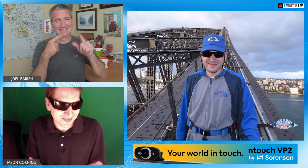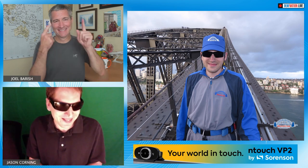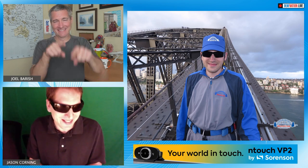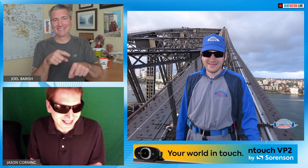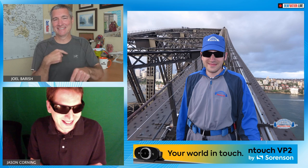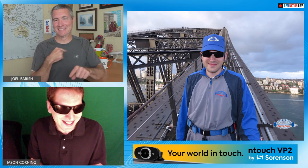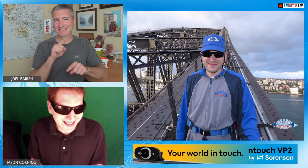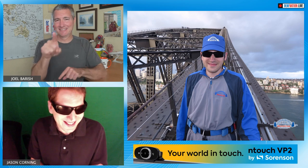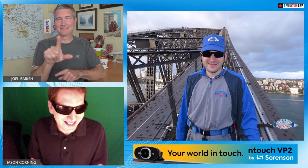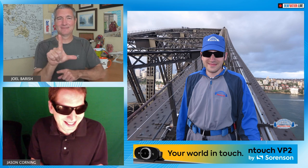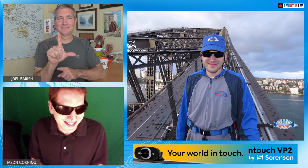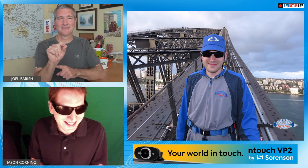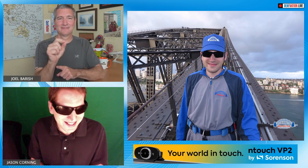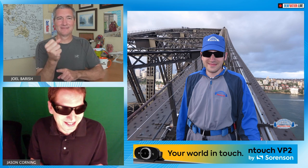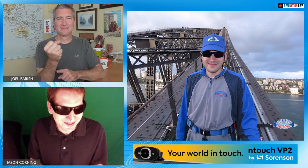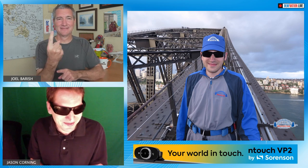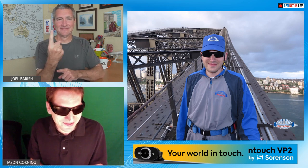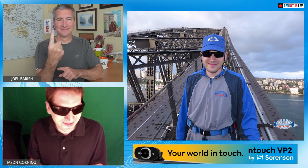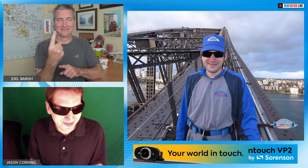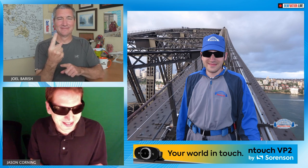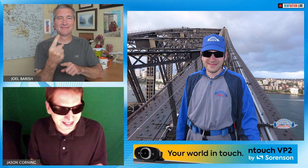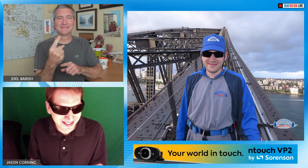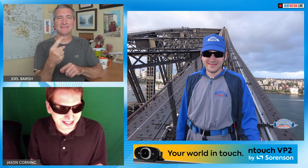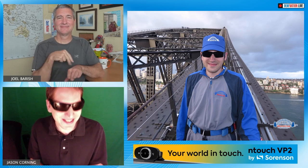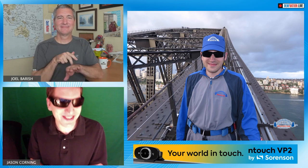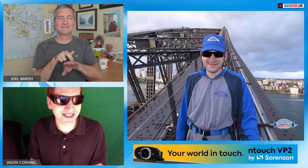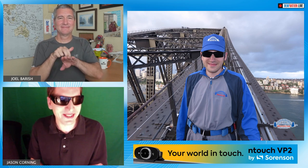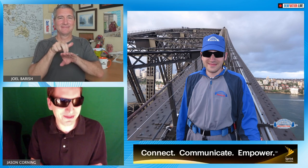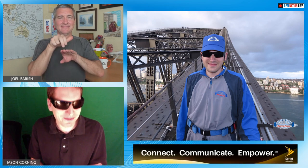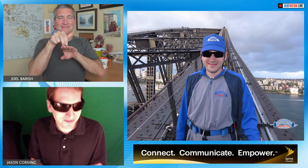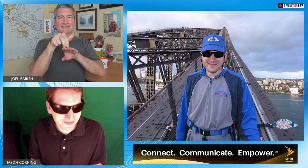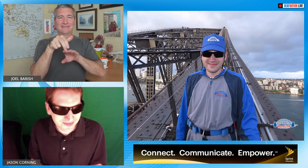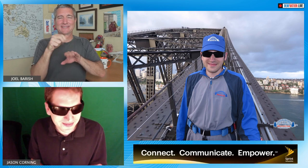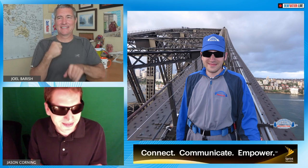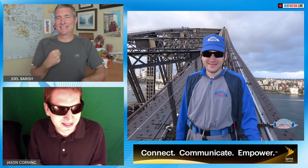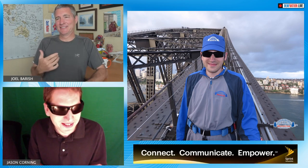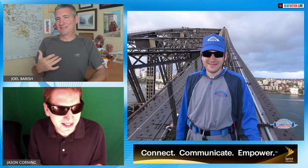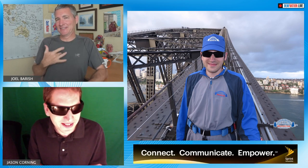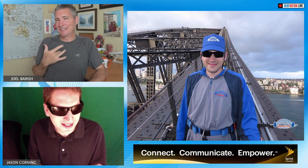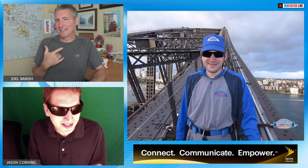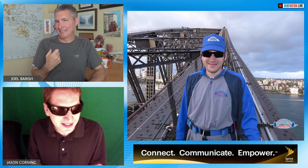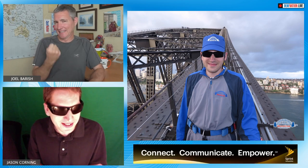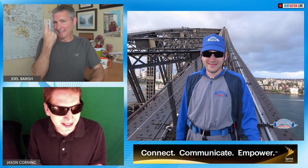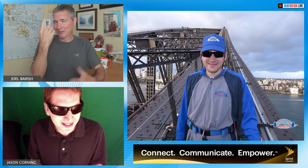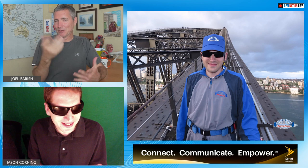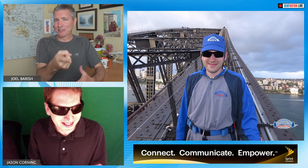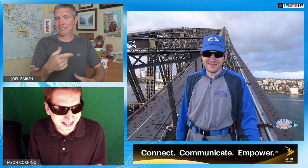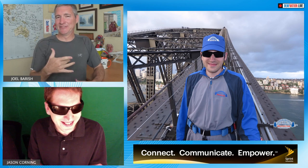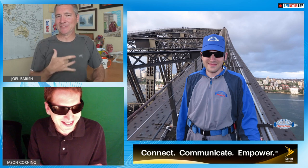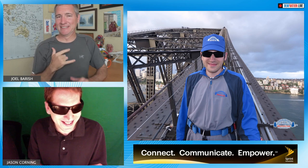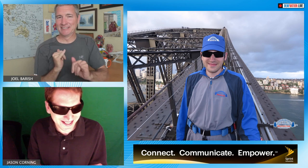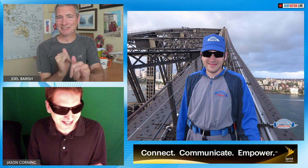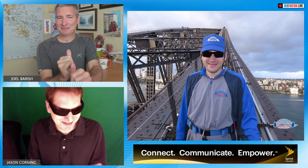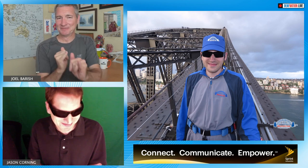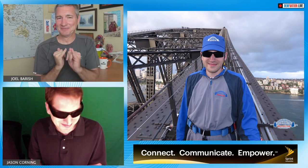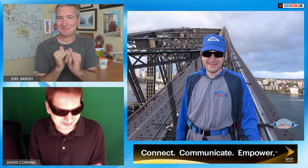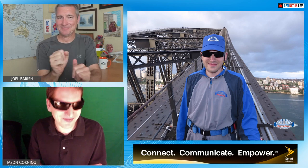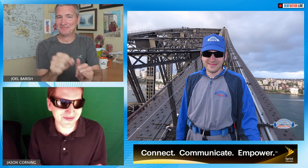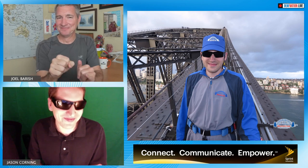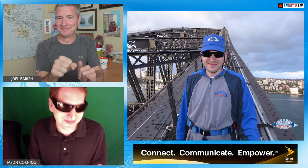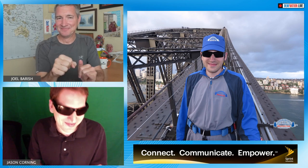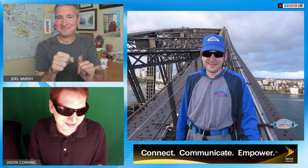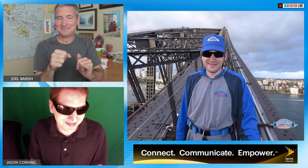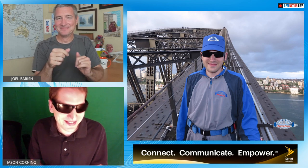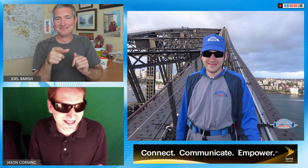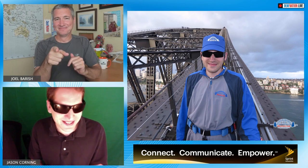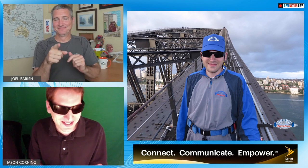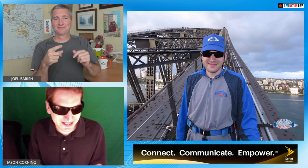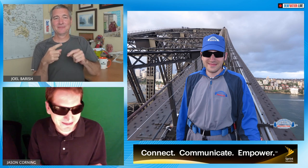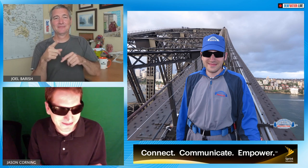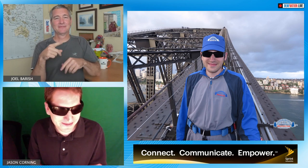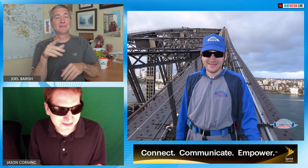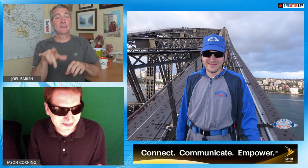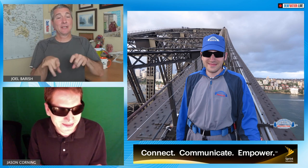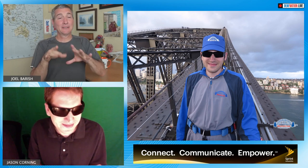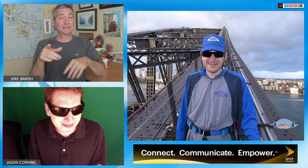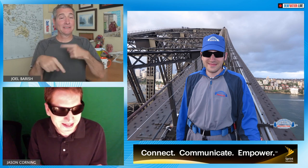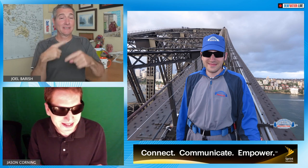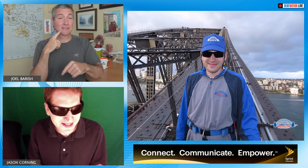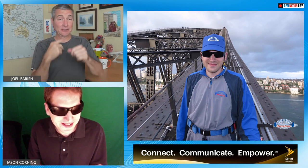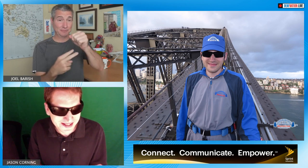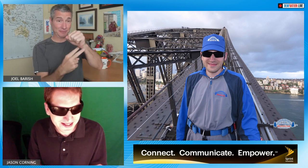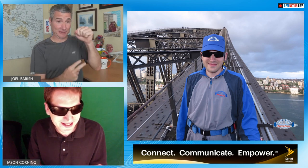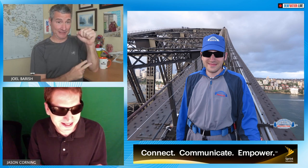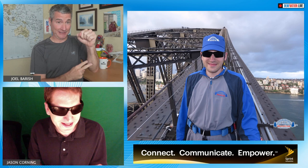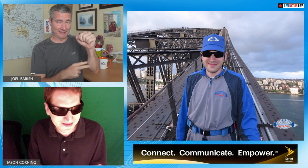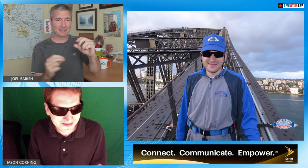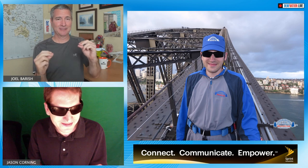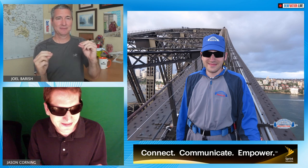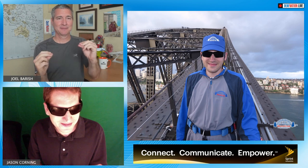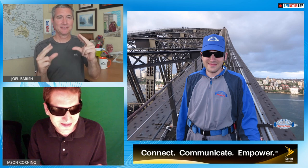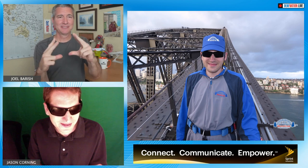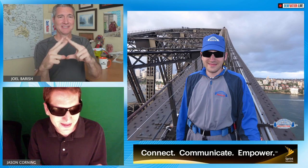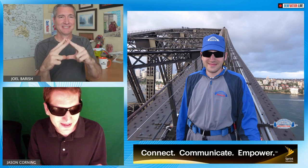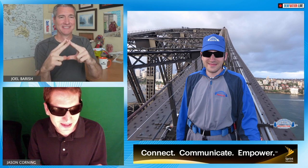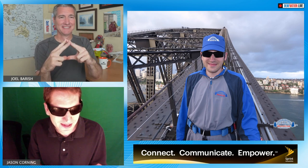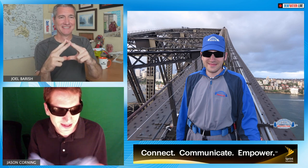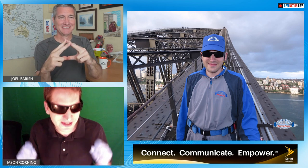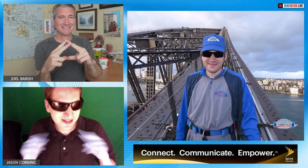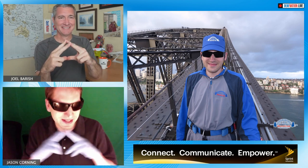I have been there before in 2011. I understand you. Australia signs for bridge different.